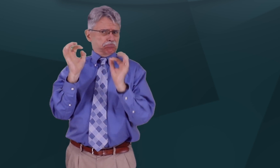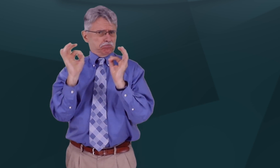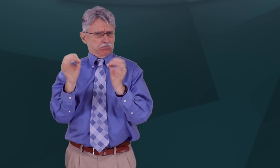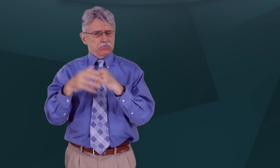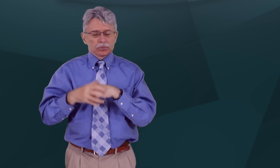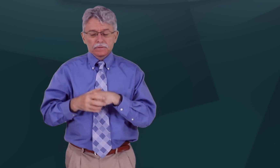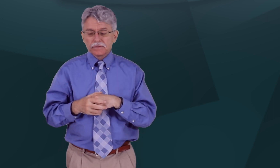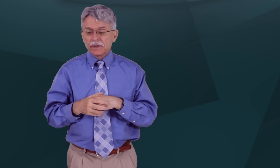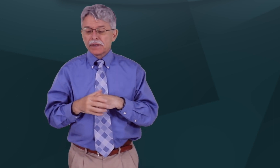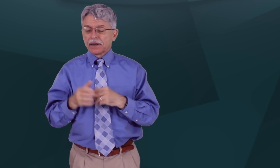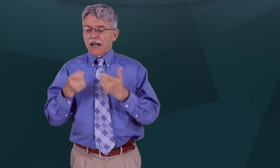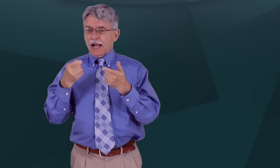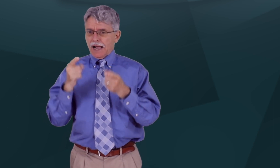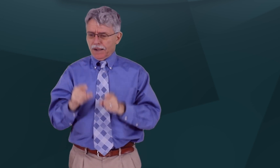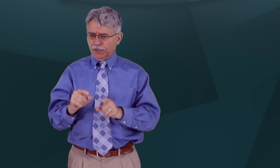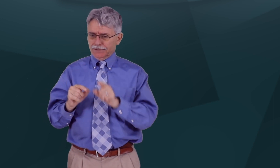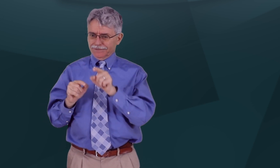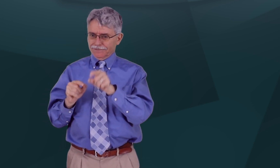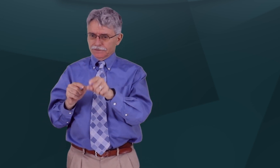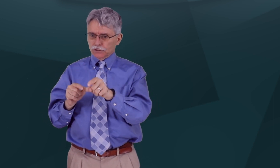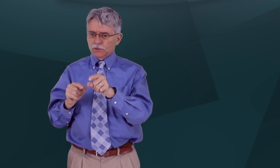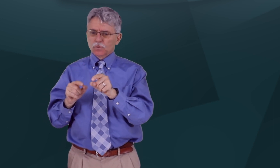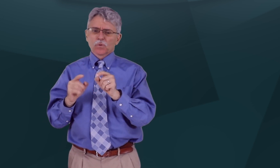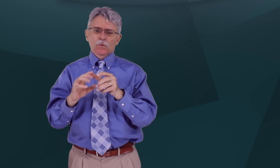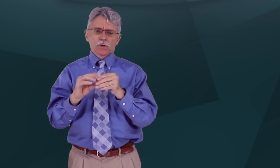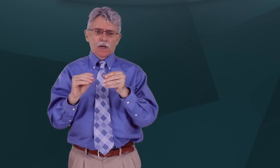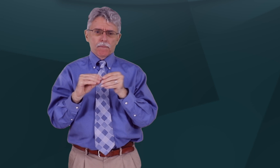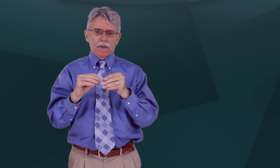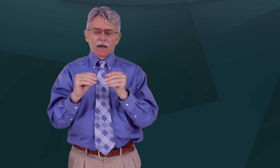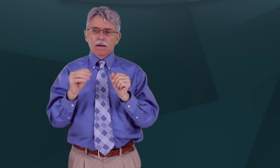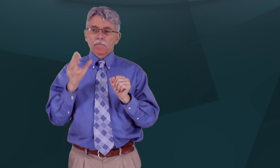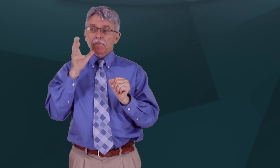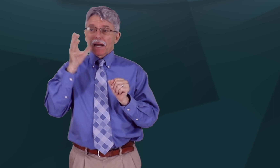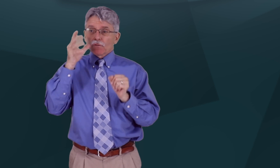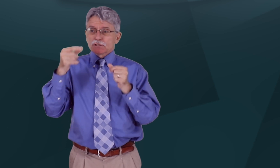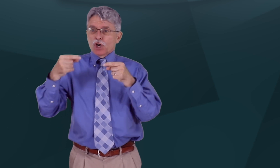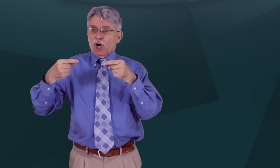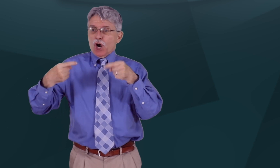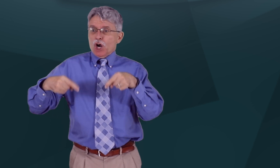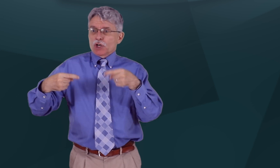her parents are fluent in ASL but it happened we were talking about parents arguing.